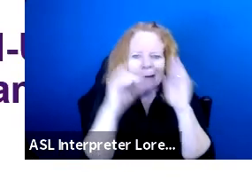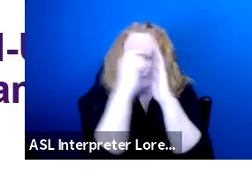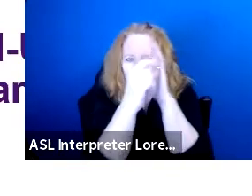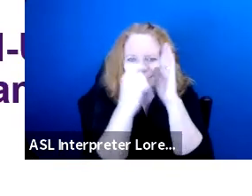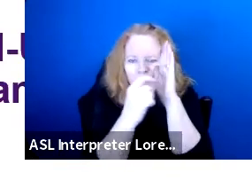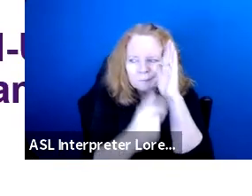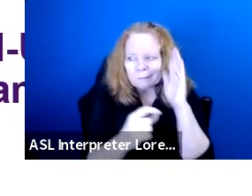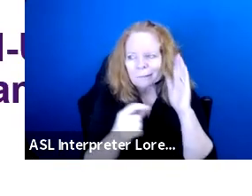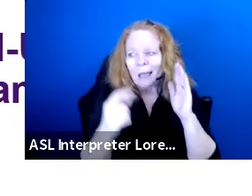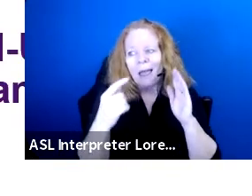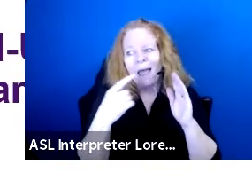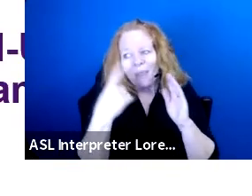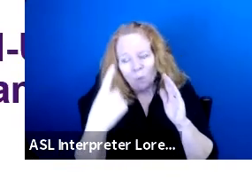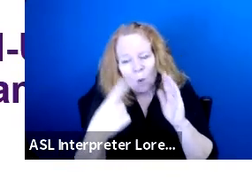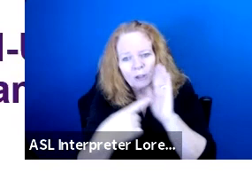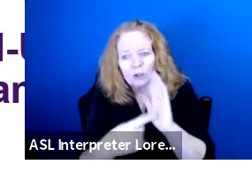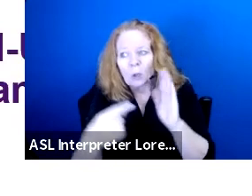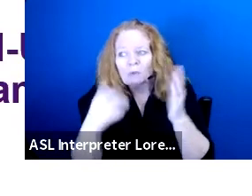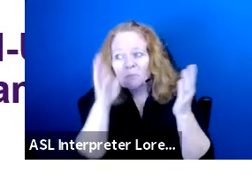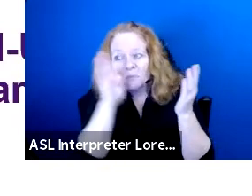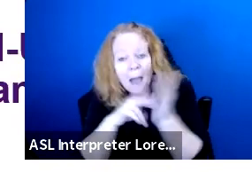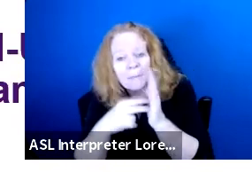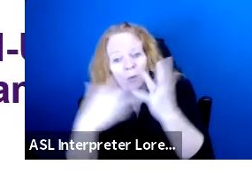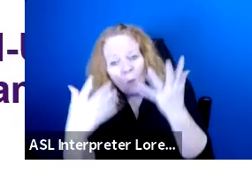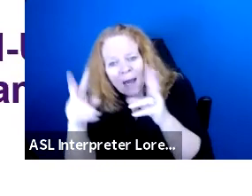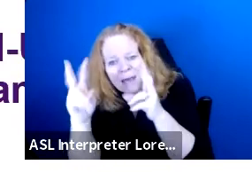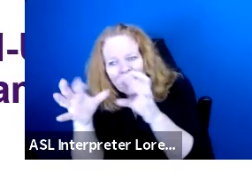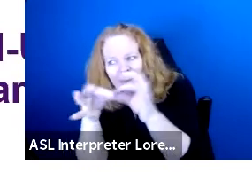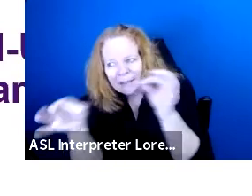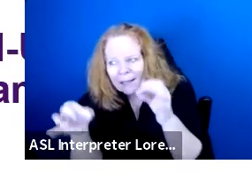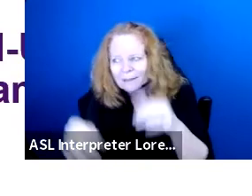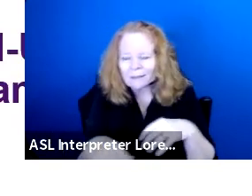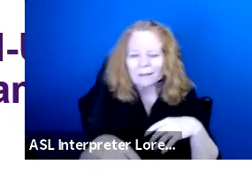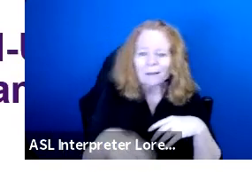means it's a topic sentence another means it's relevant and another means it's irrelevant or